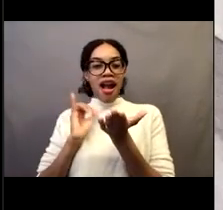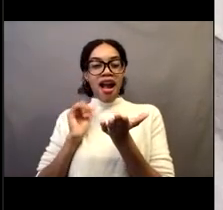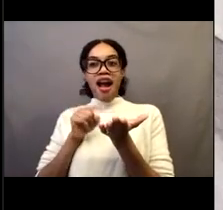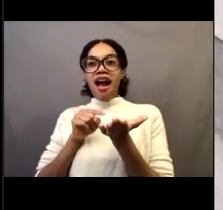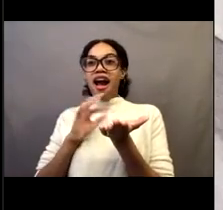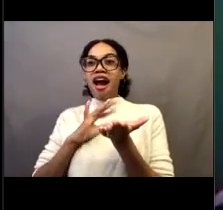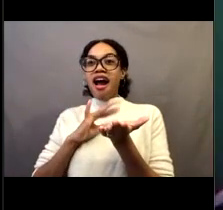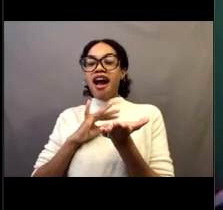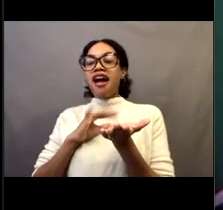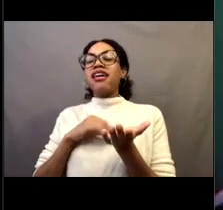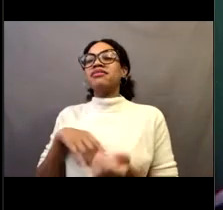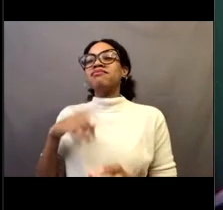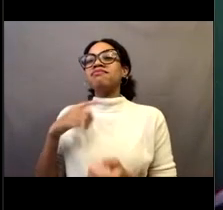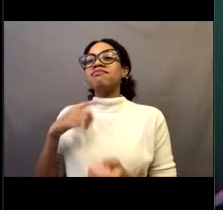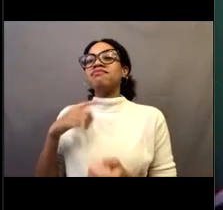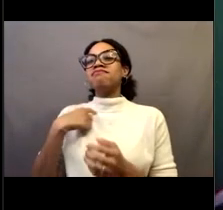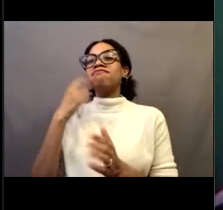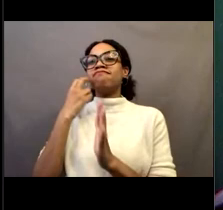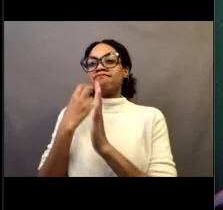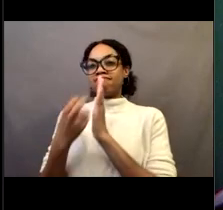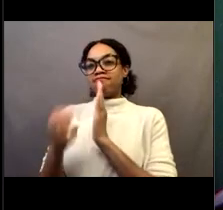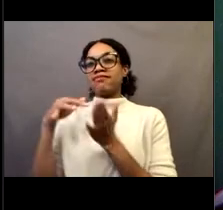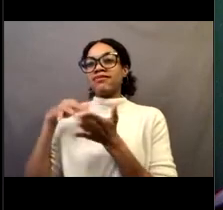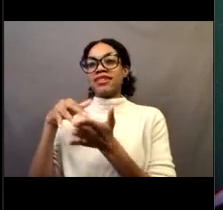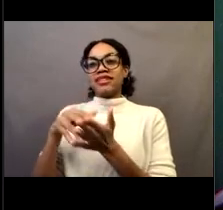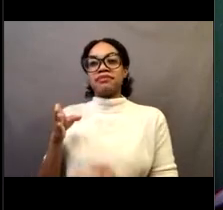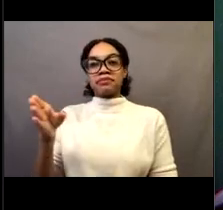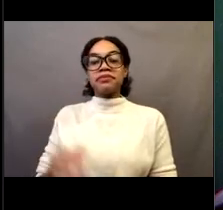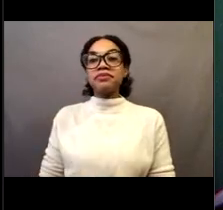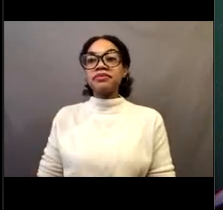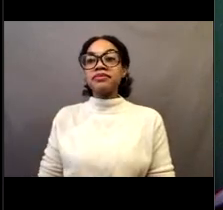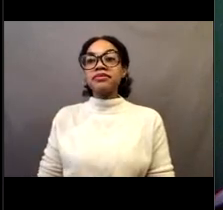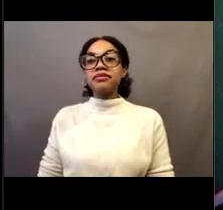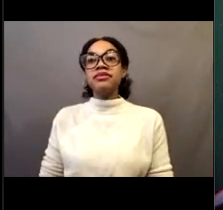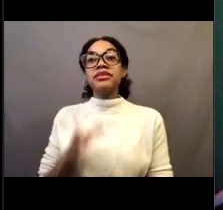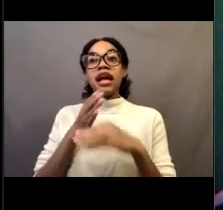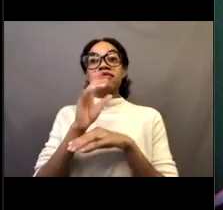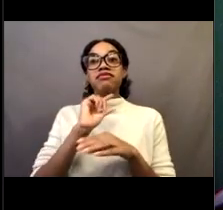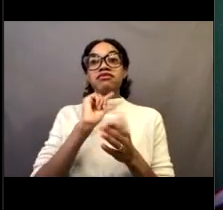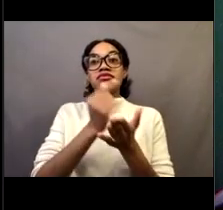After I finished college, I went to Hawaii in the late 90s to study sharks